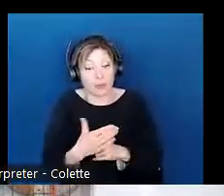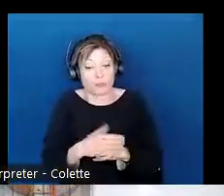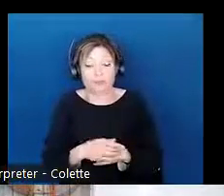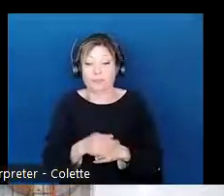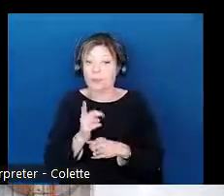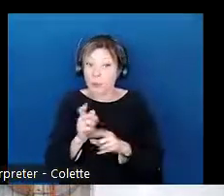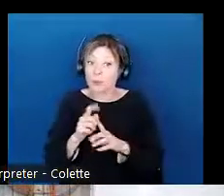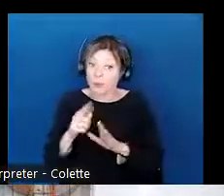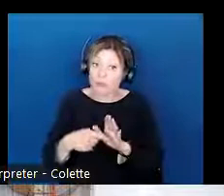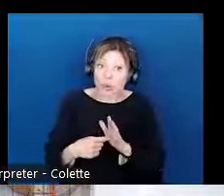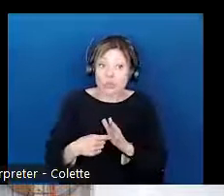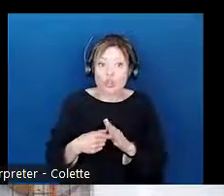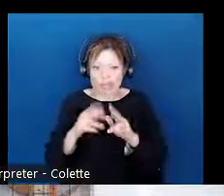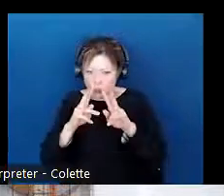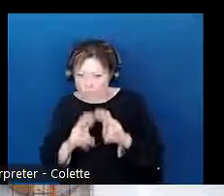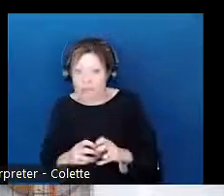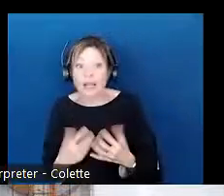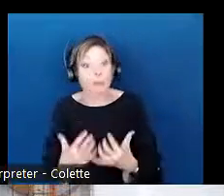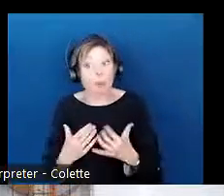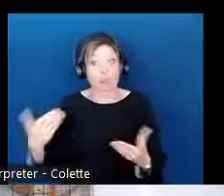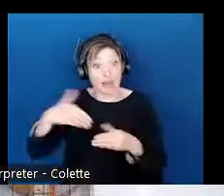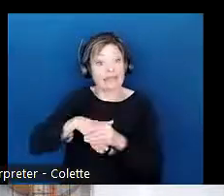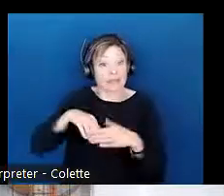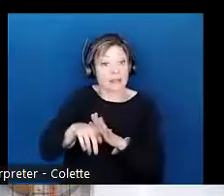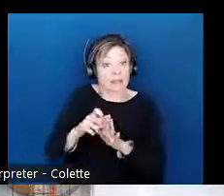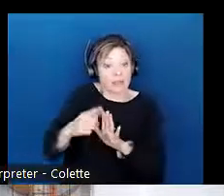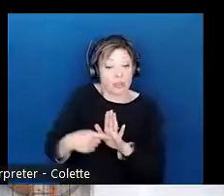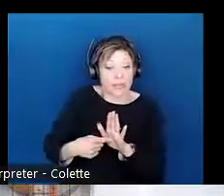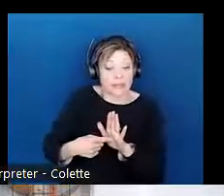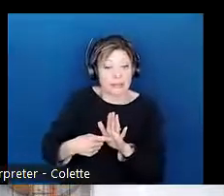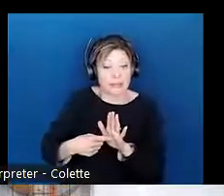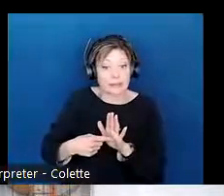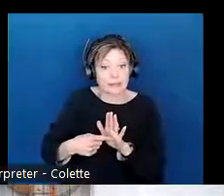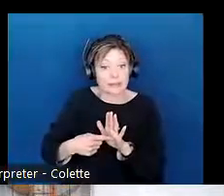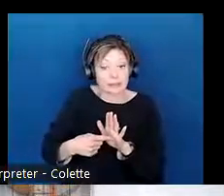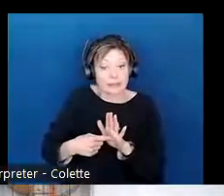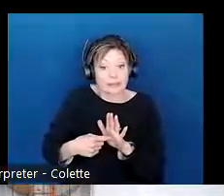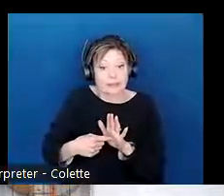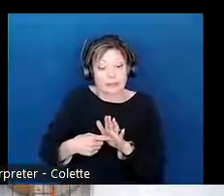that we're working on at the moment the how we communicate different routes that are signed